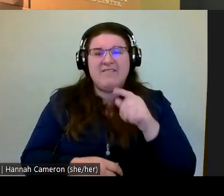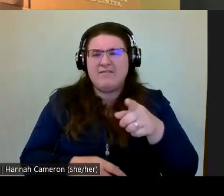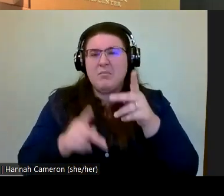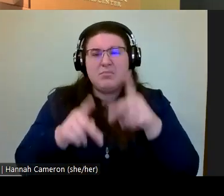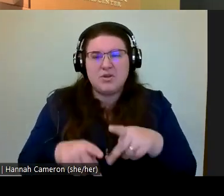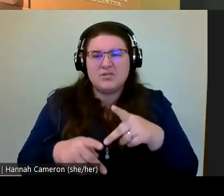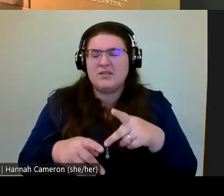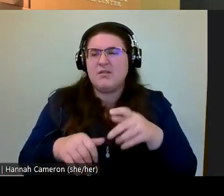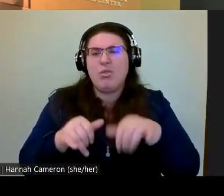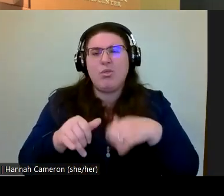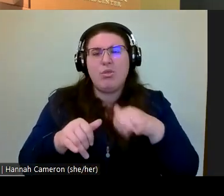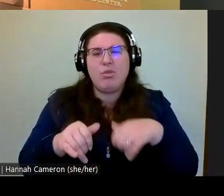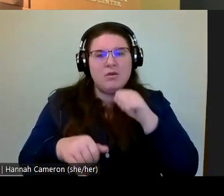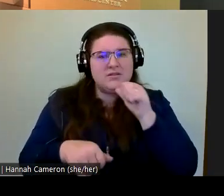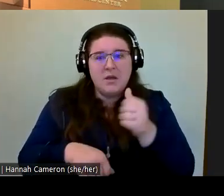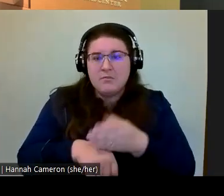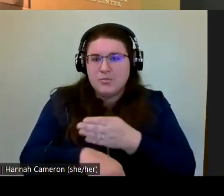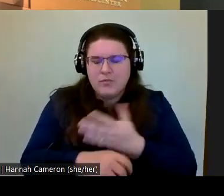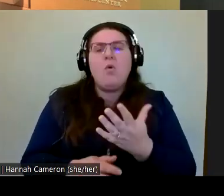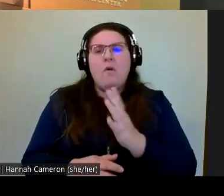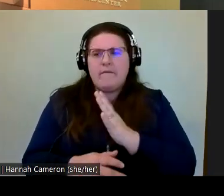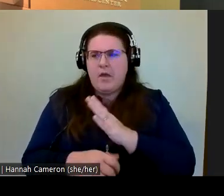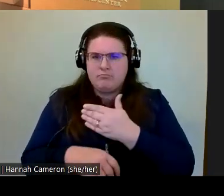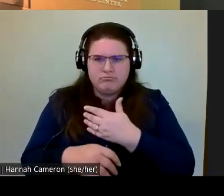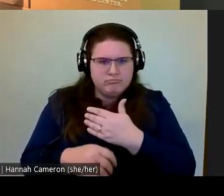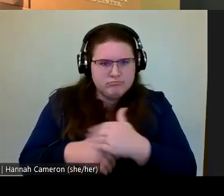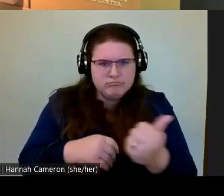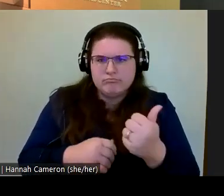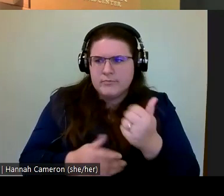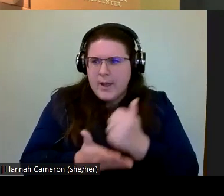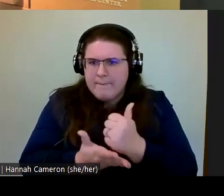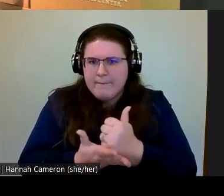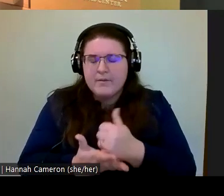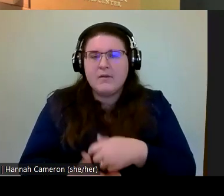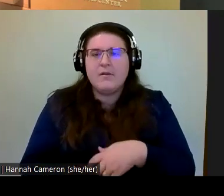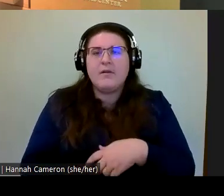that they will say is uh most of us like to be smart and as a consult doctor you're always smart